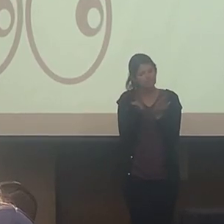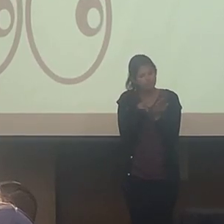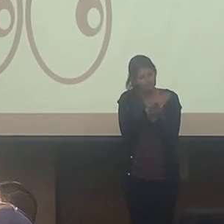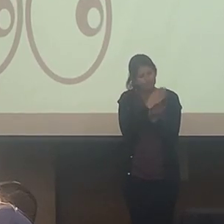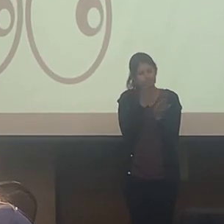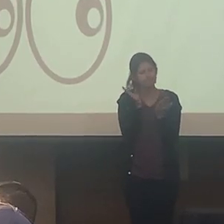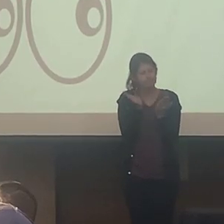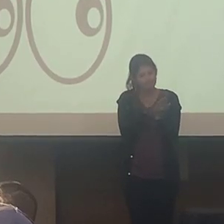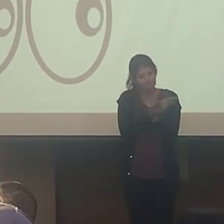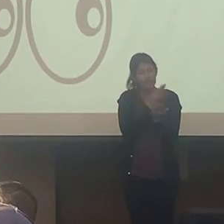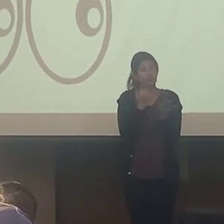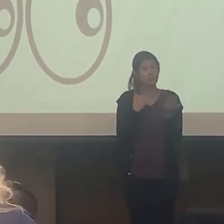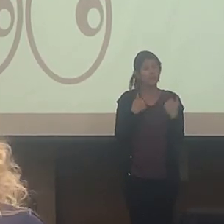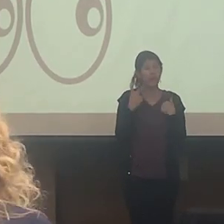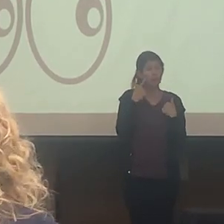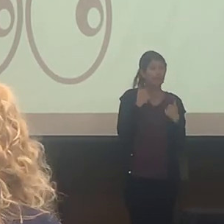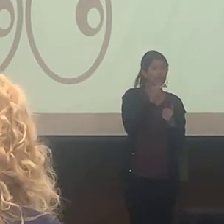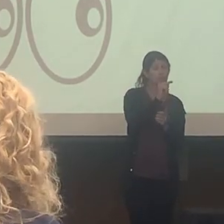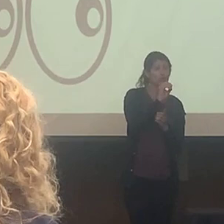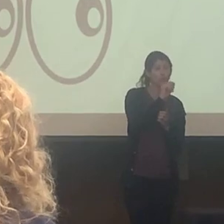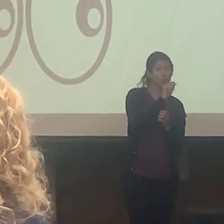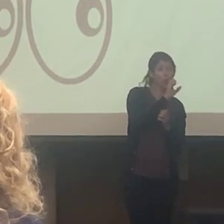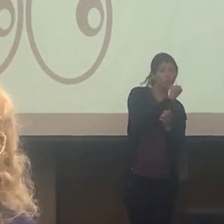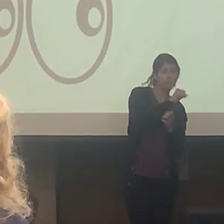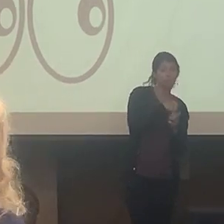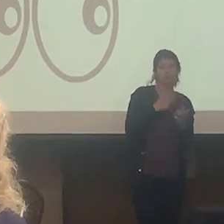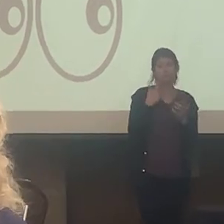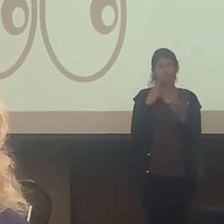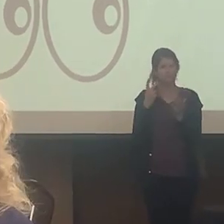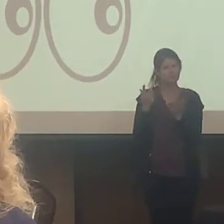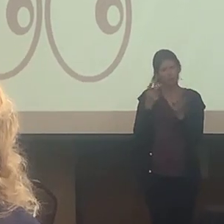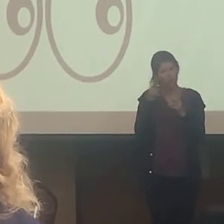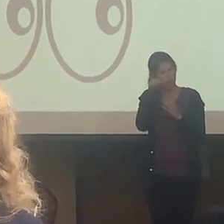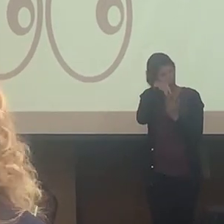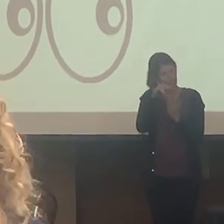have some notes about it look at your child's id see how they're see how it's written if